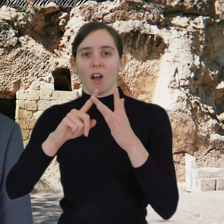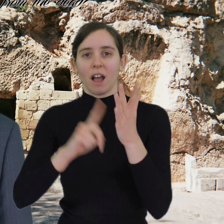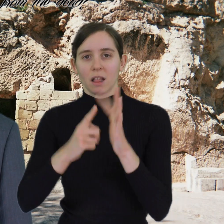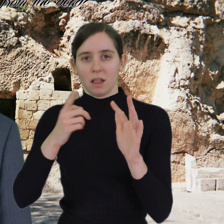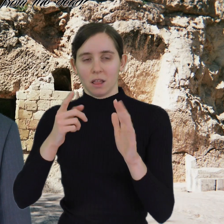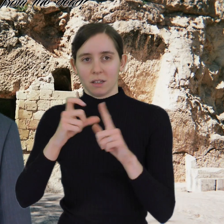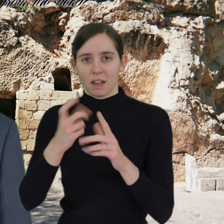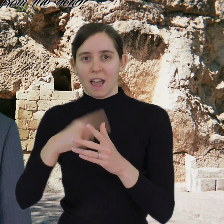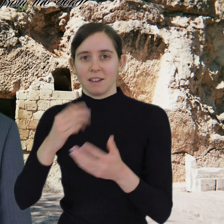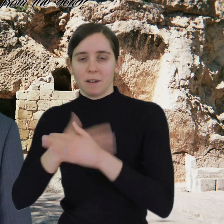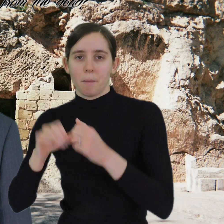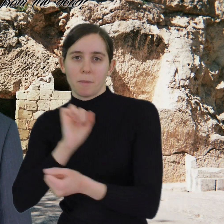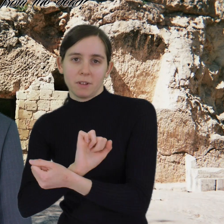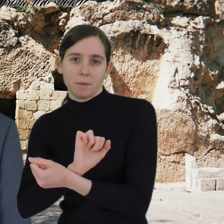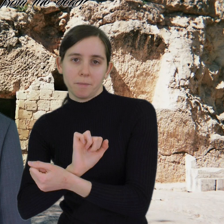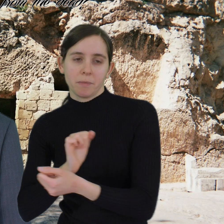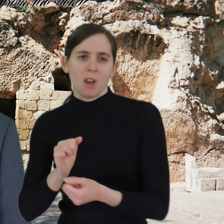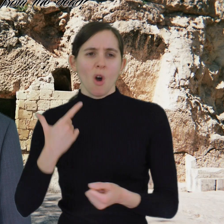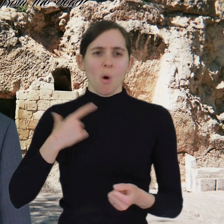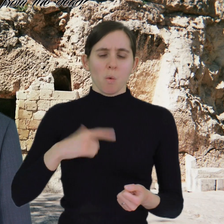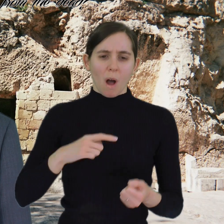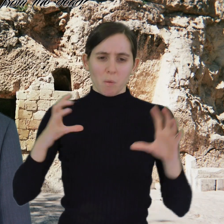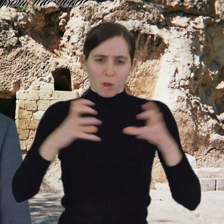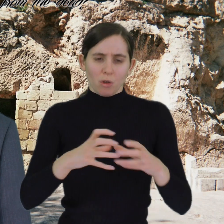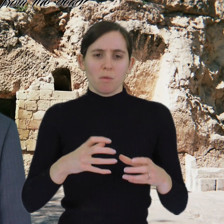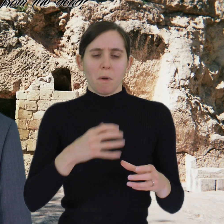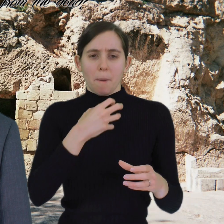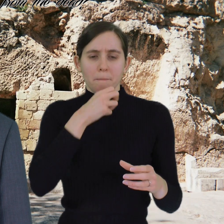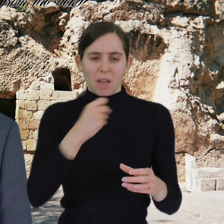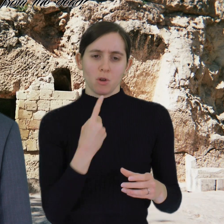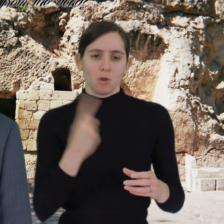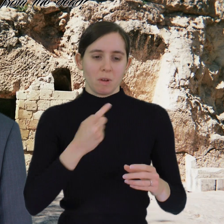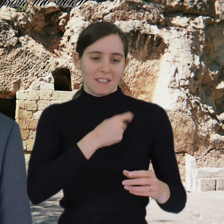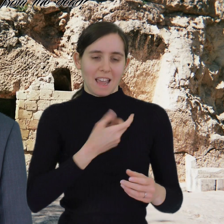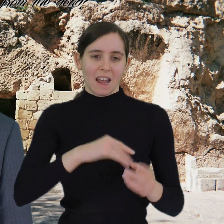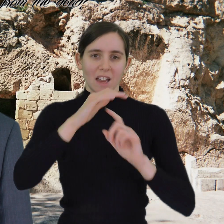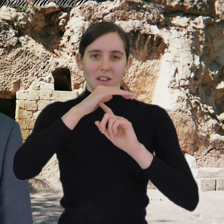and discouraged men to suddenly share the message of Jesus through the world?